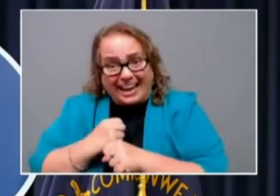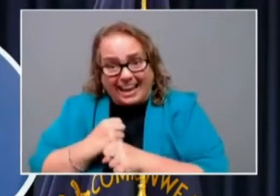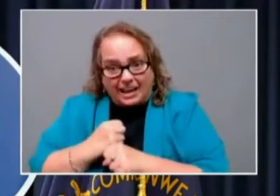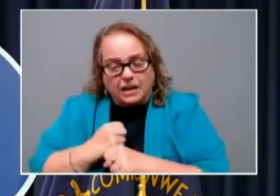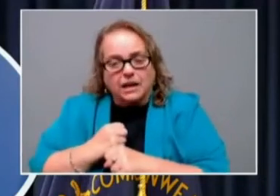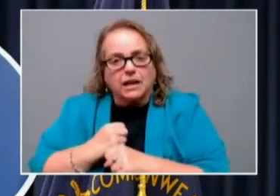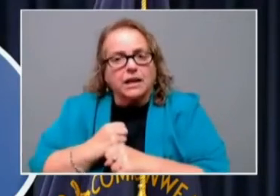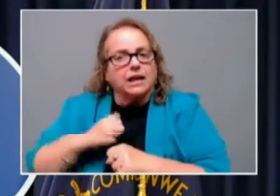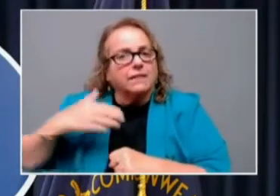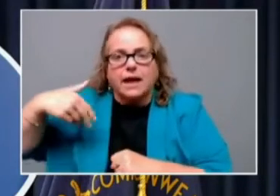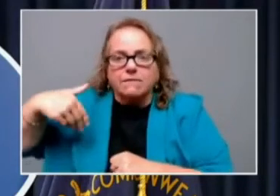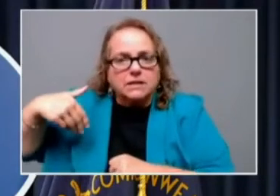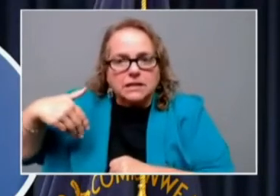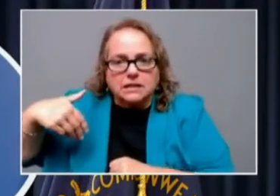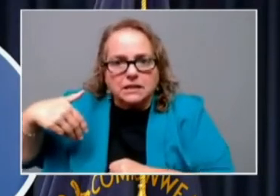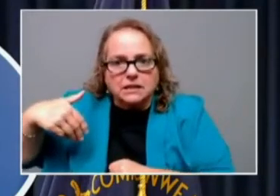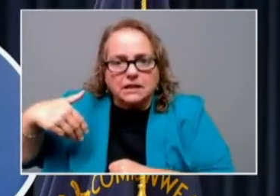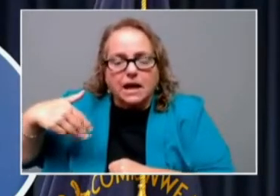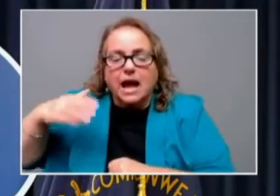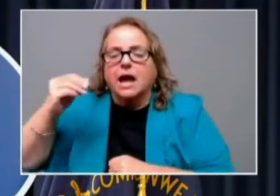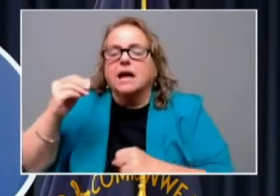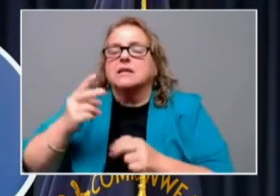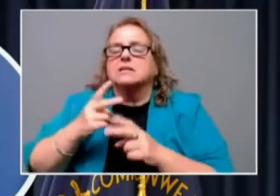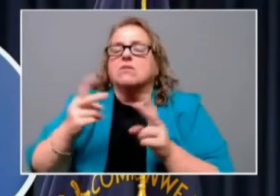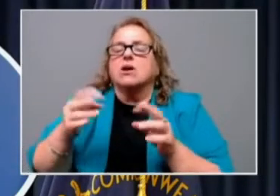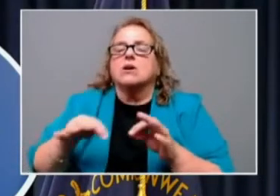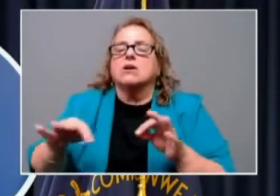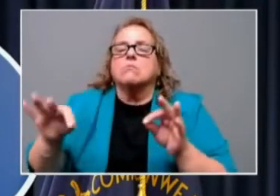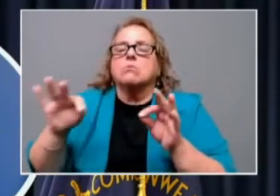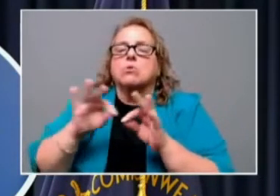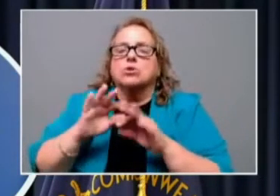to have Children wearing masks whenever they are indoors in the school setting